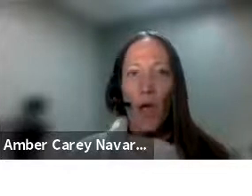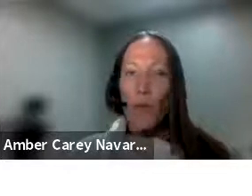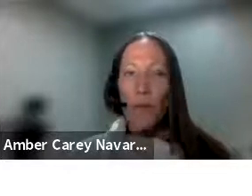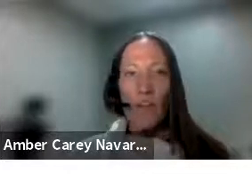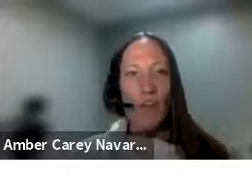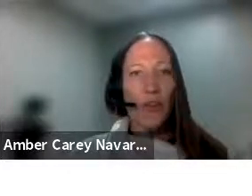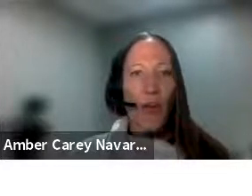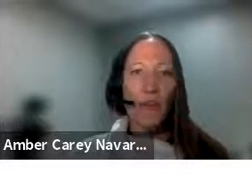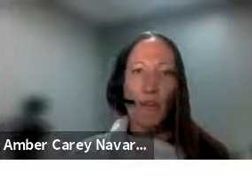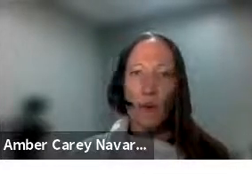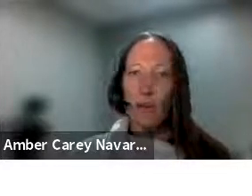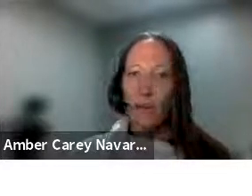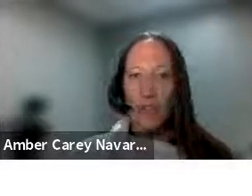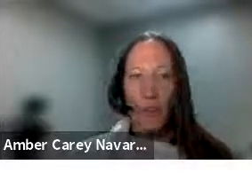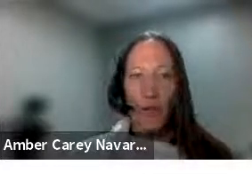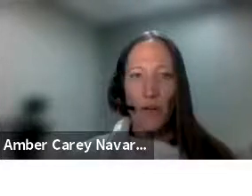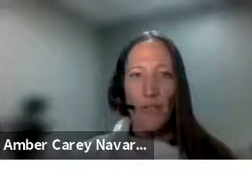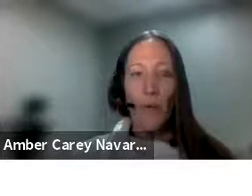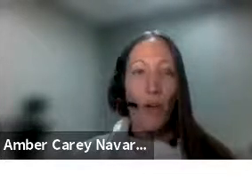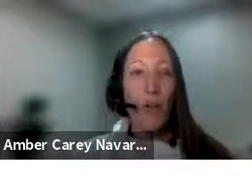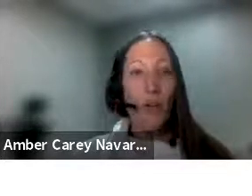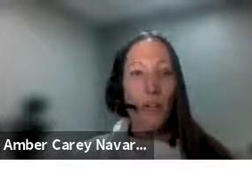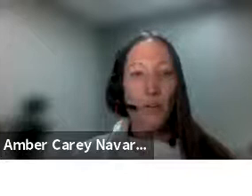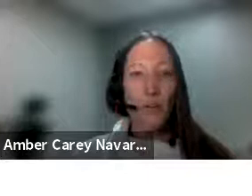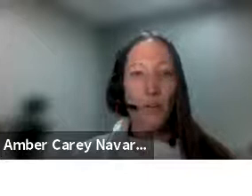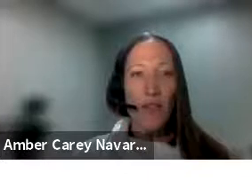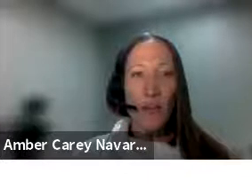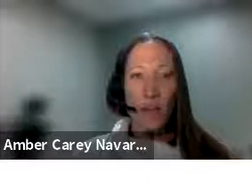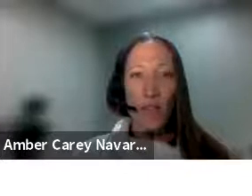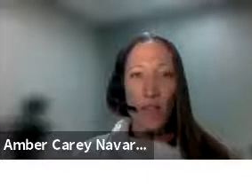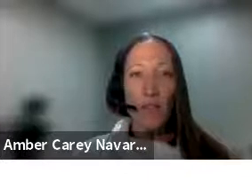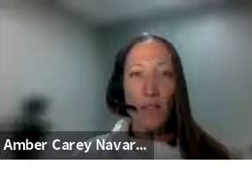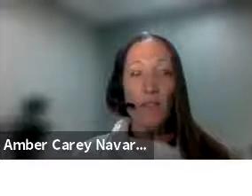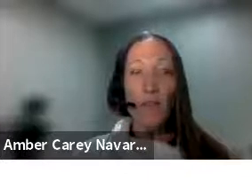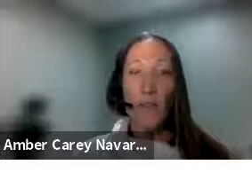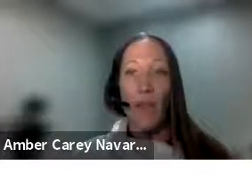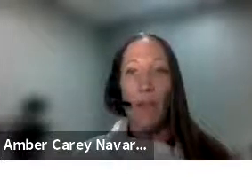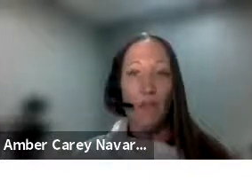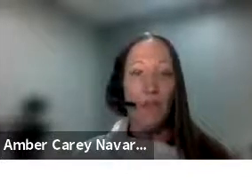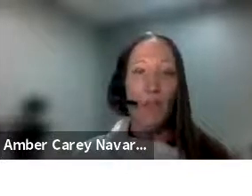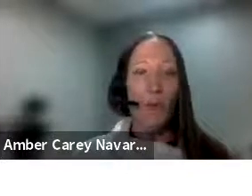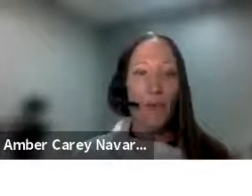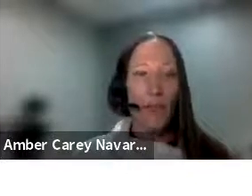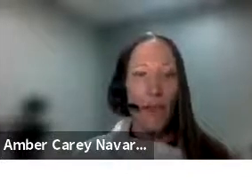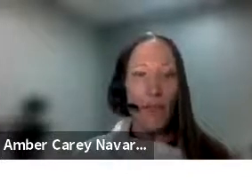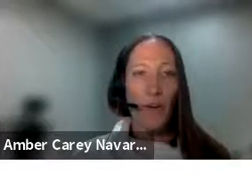Amber Carey Navarrete (Easterseals): I want to make sure that everyone leaves this webinar today, with all the resources that you need to be able to support this effort.